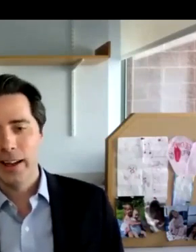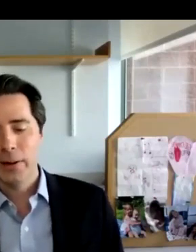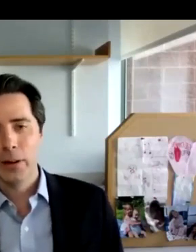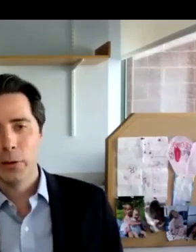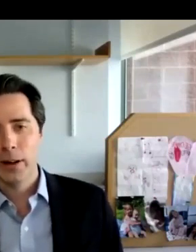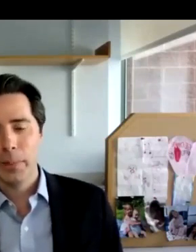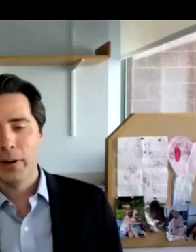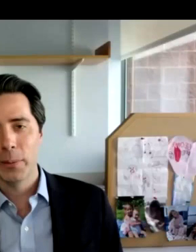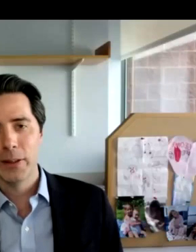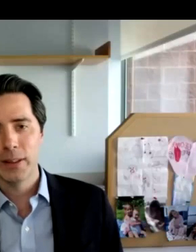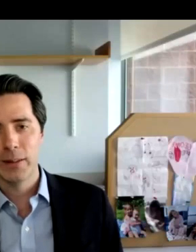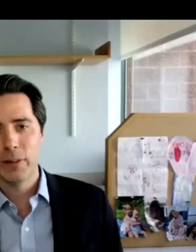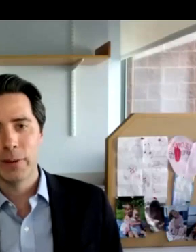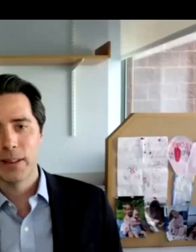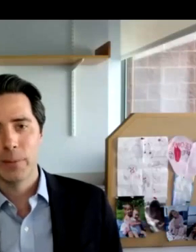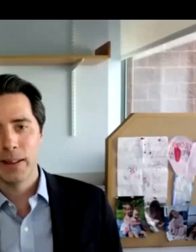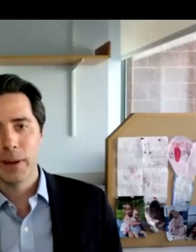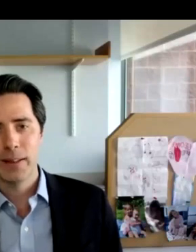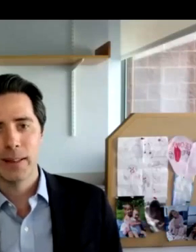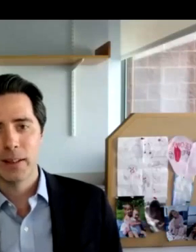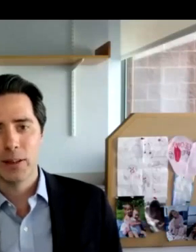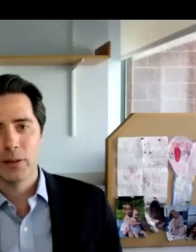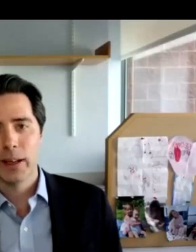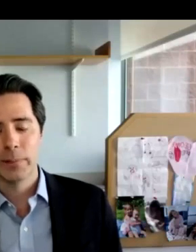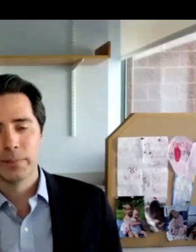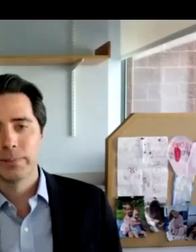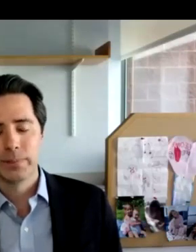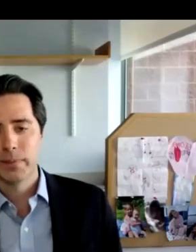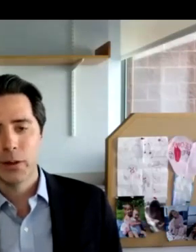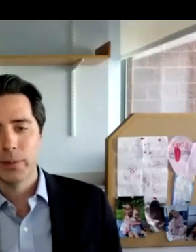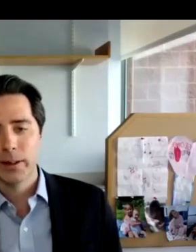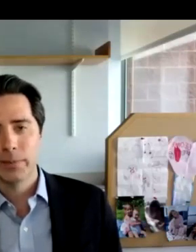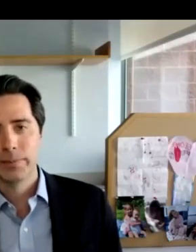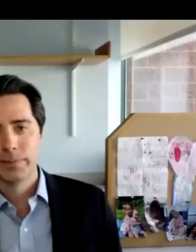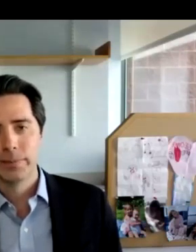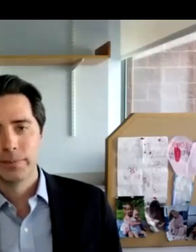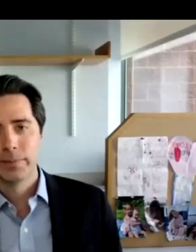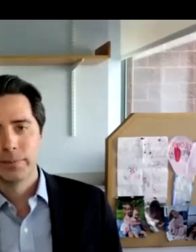really want to empower patients and families to make the best decisions for